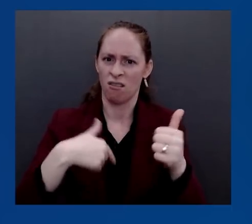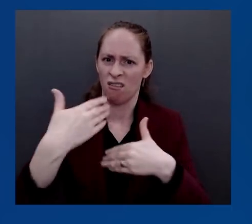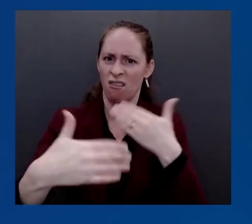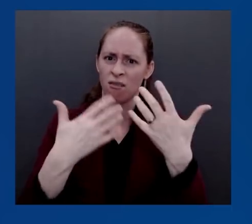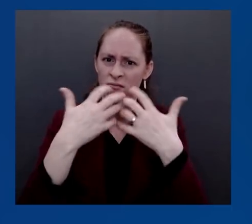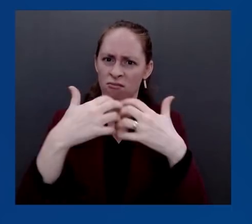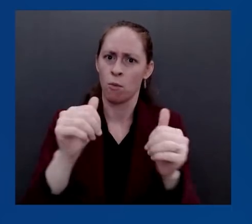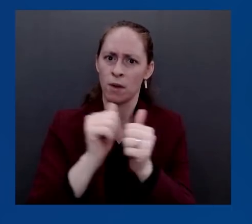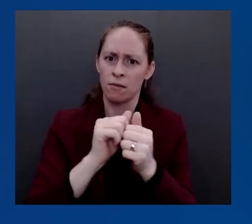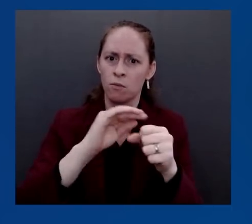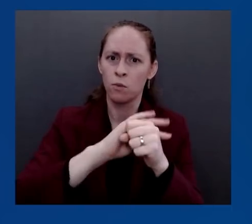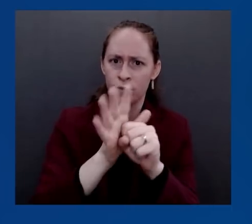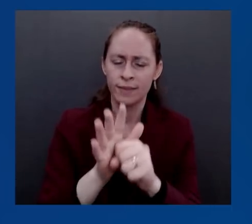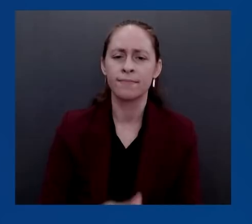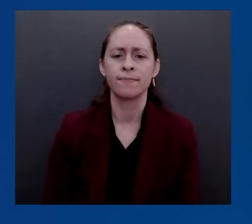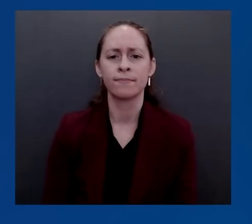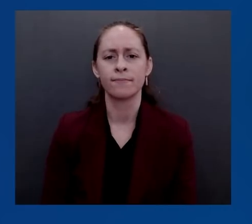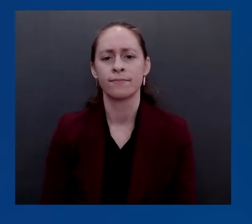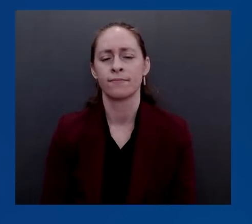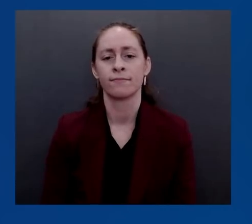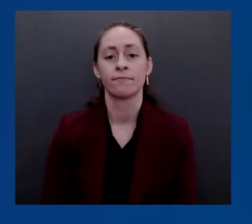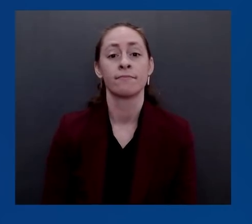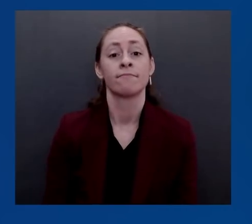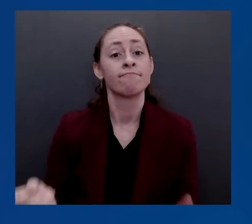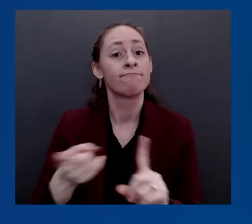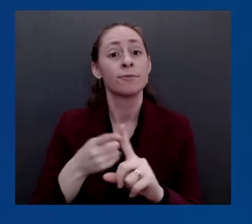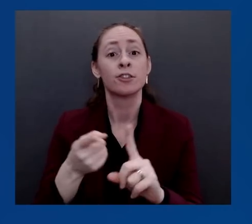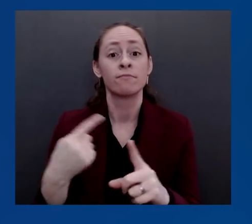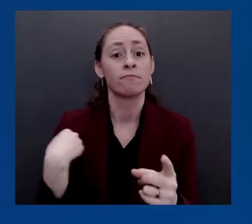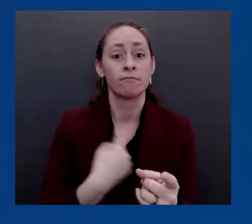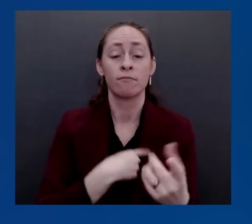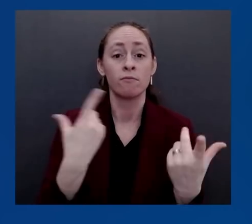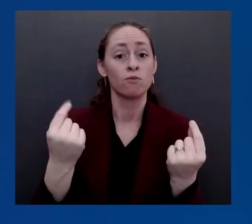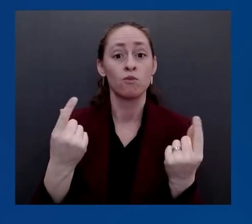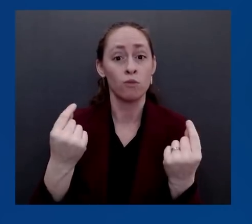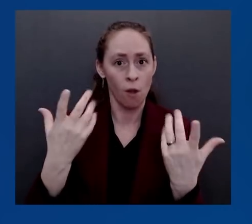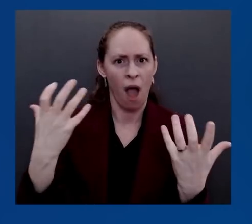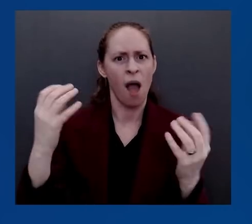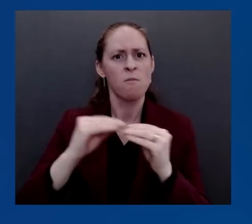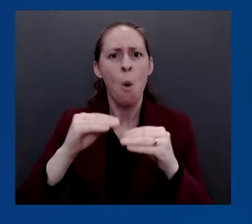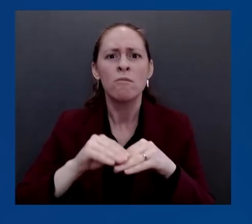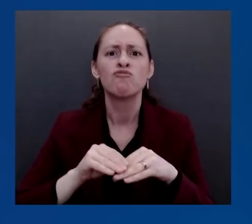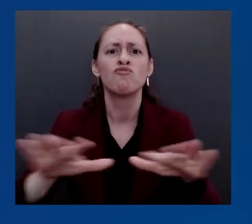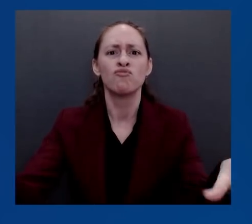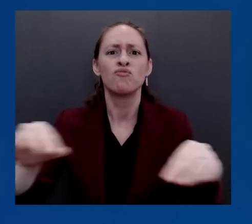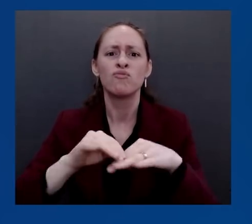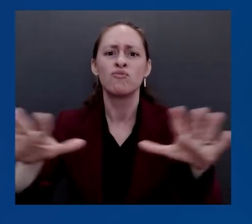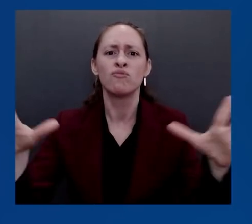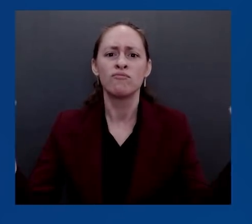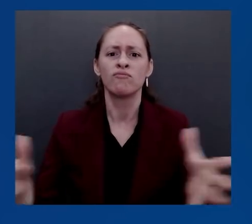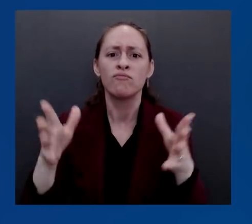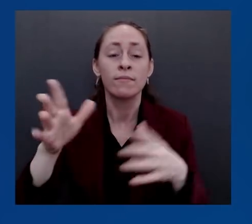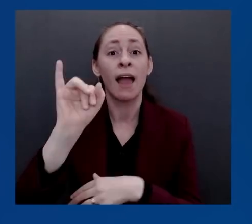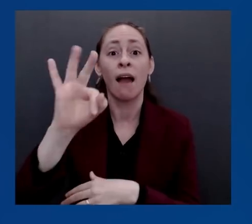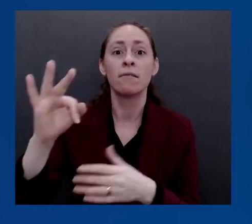and we'll be ready if we face a new variant or surge in the future. This work will happen alongside efforts to accelerate the work of promising,